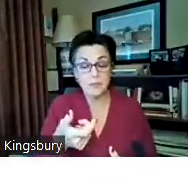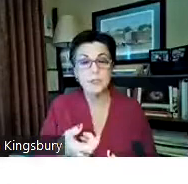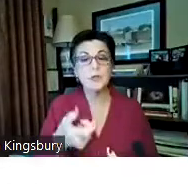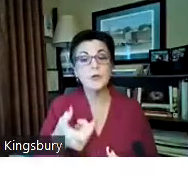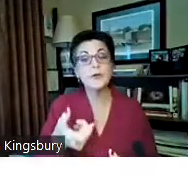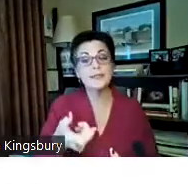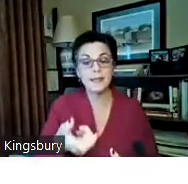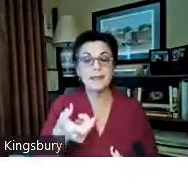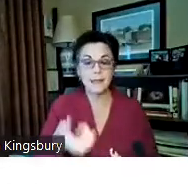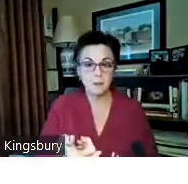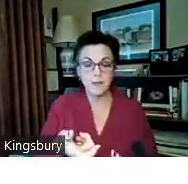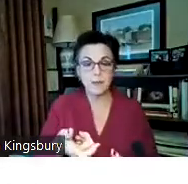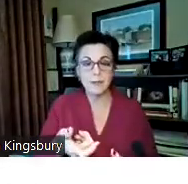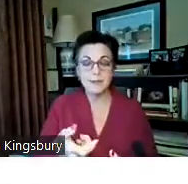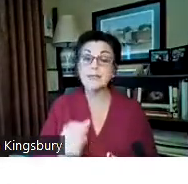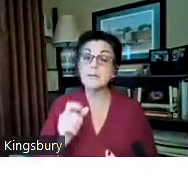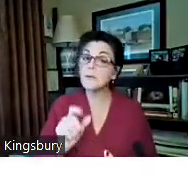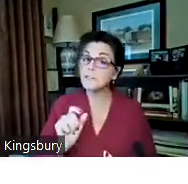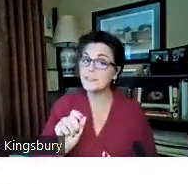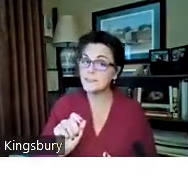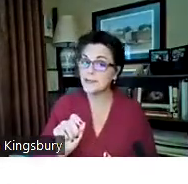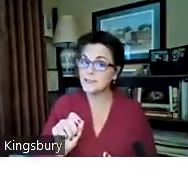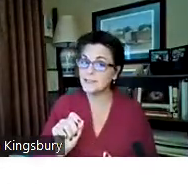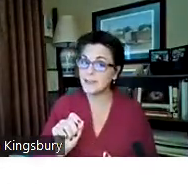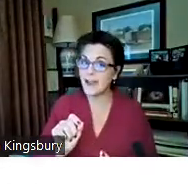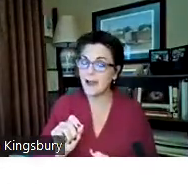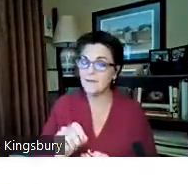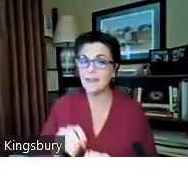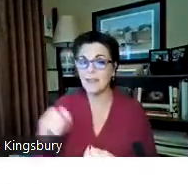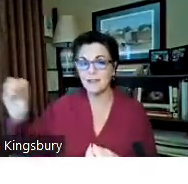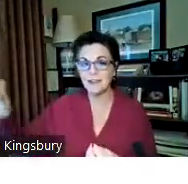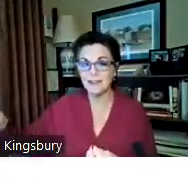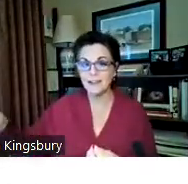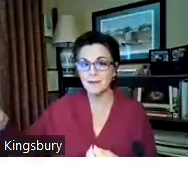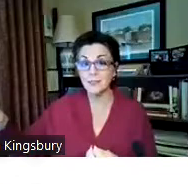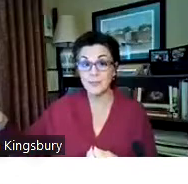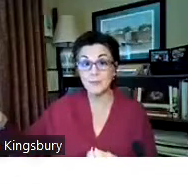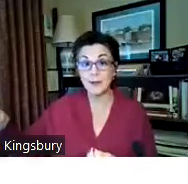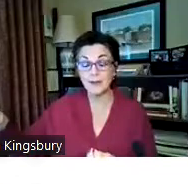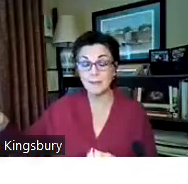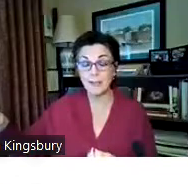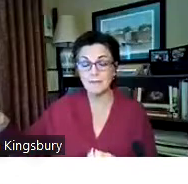this. Who is it that can help me? That's a much easier conversation to have, then, what do we do about end of life?